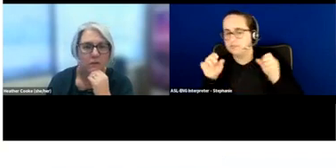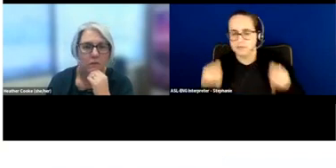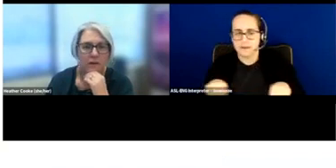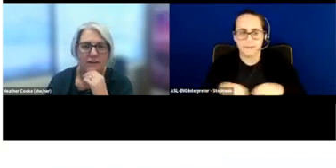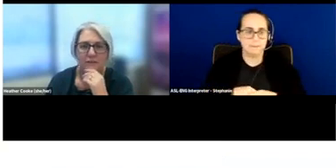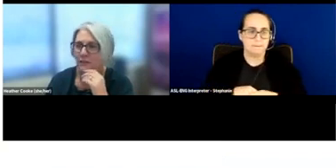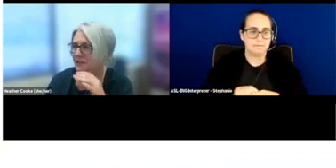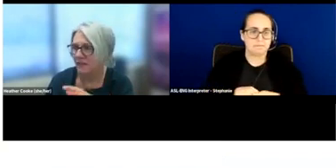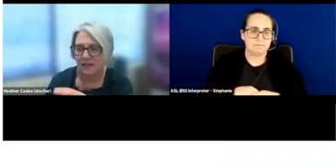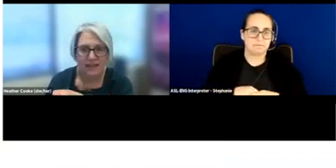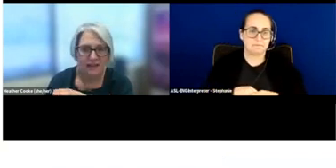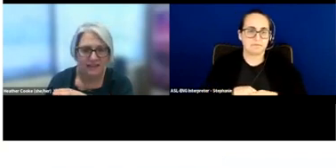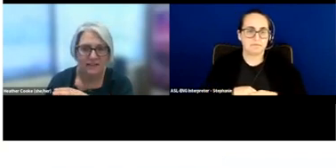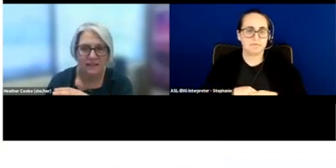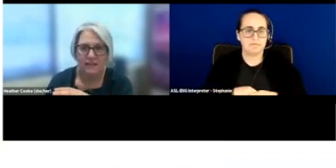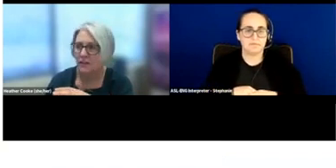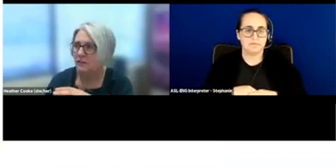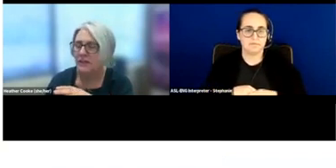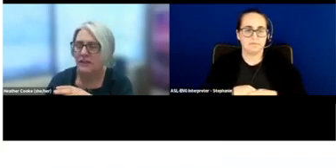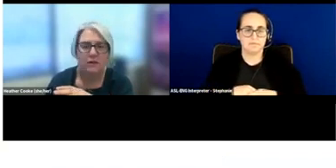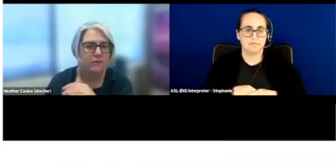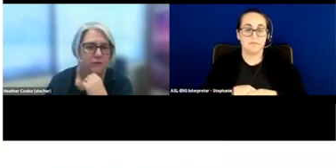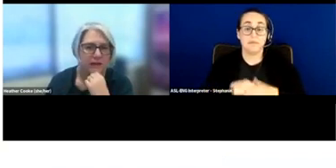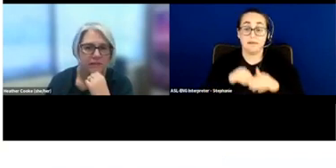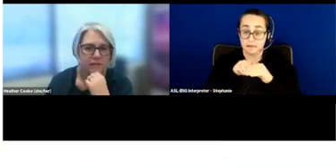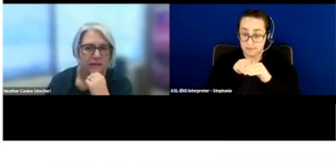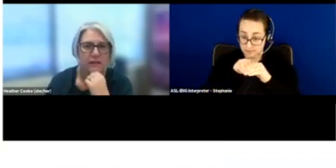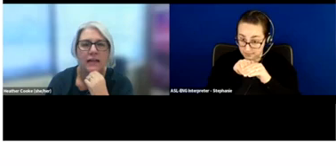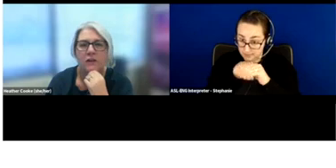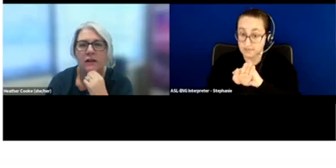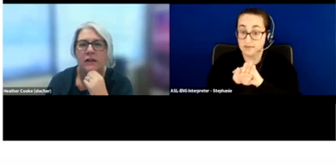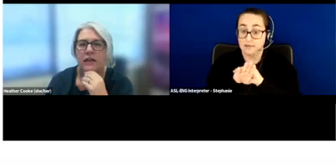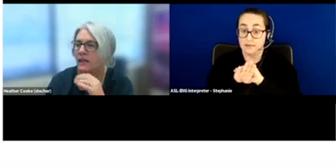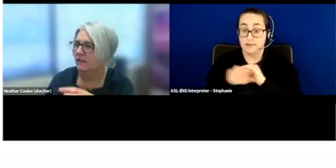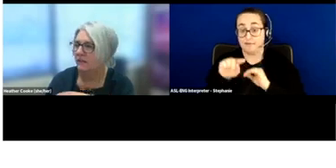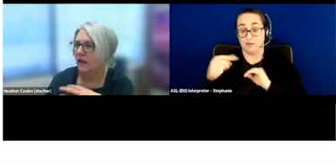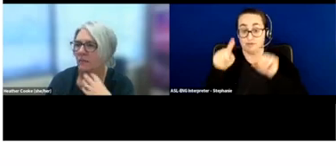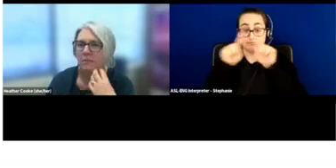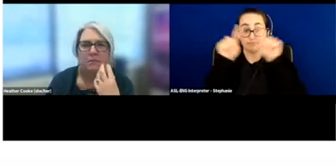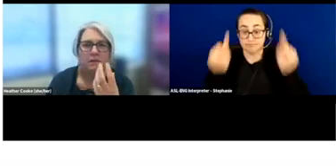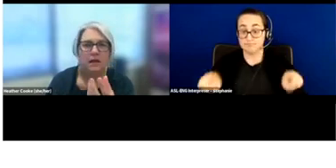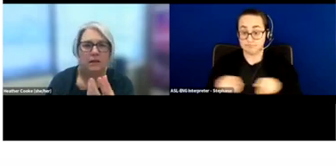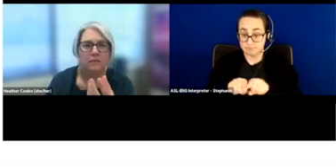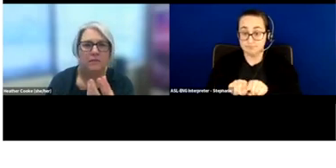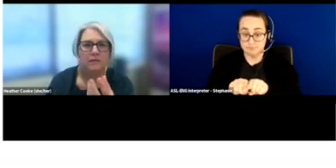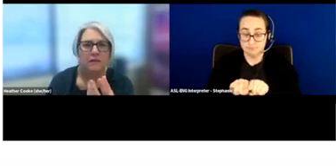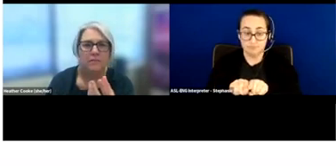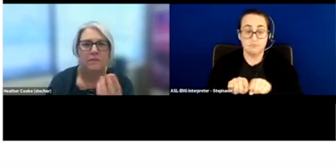So when you first land into the toolkit, one of the first pages that you'll land on, there's some some definitions of